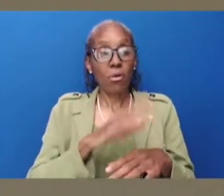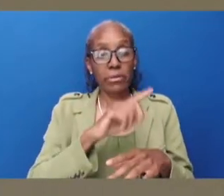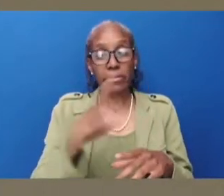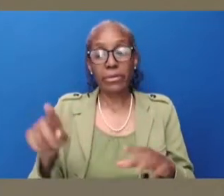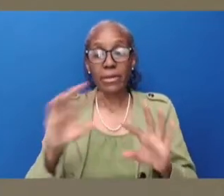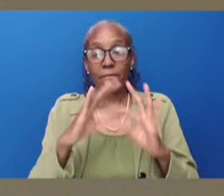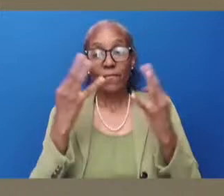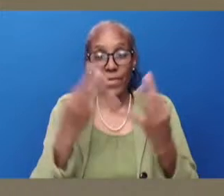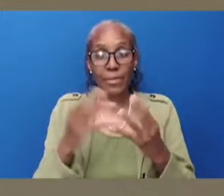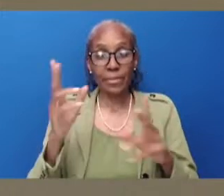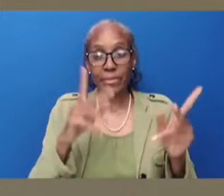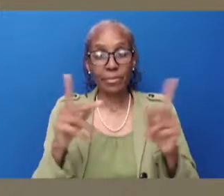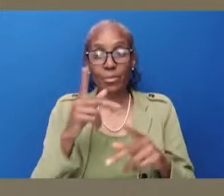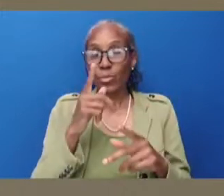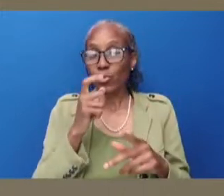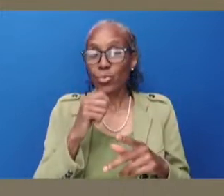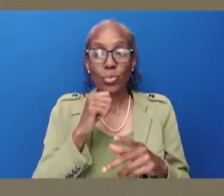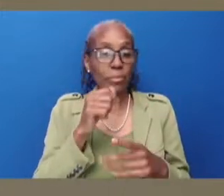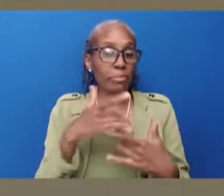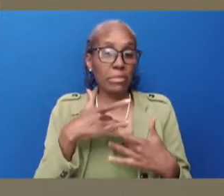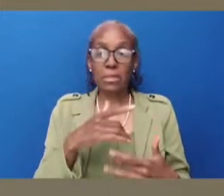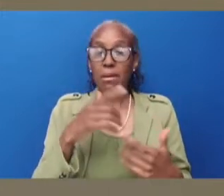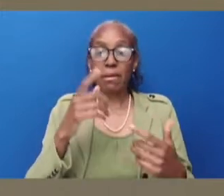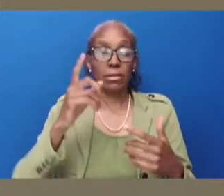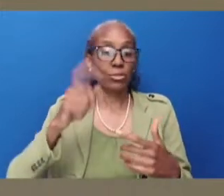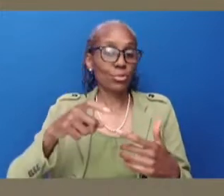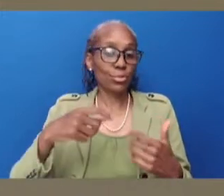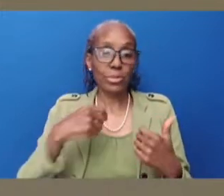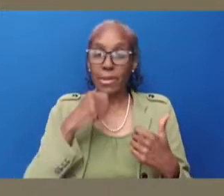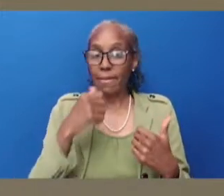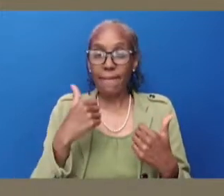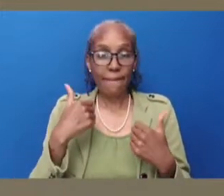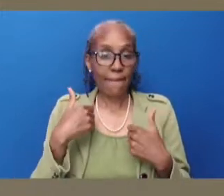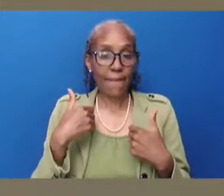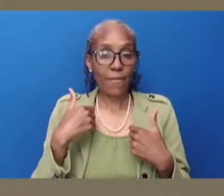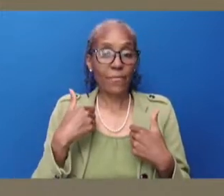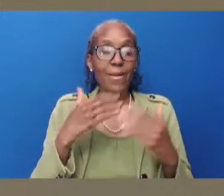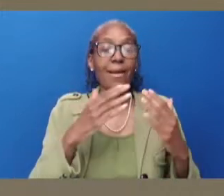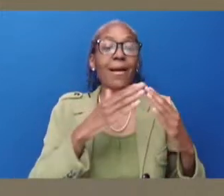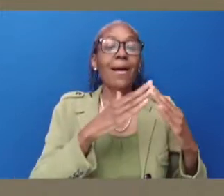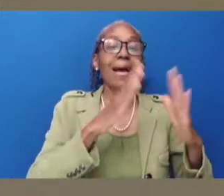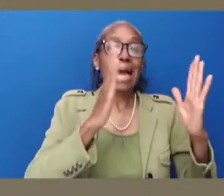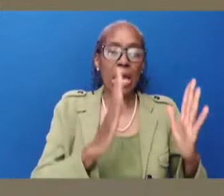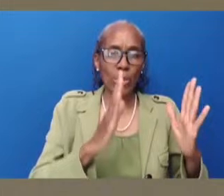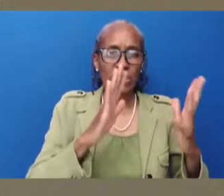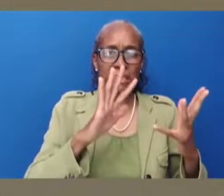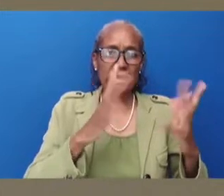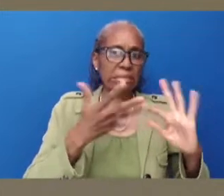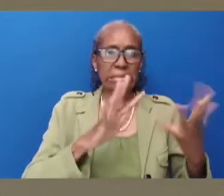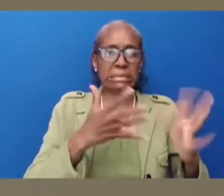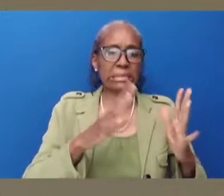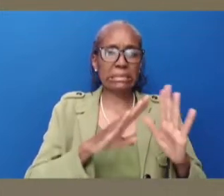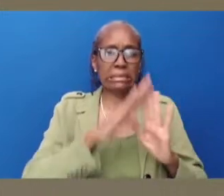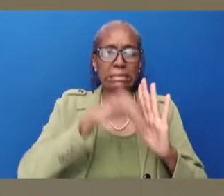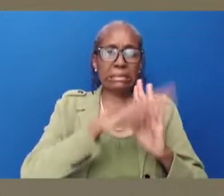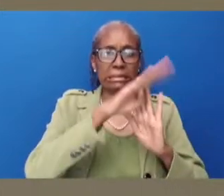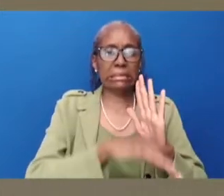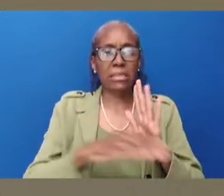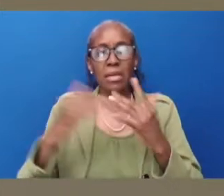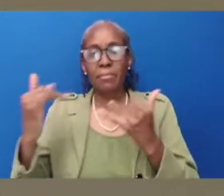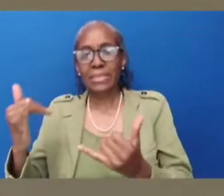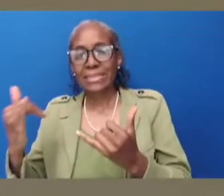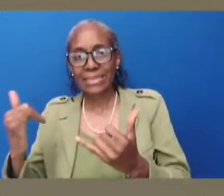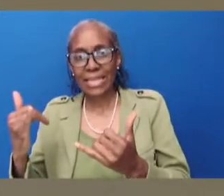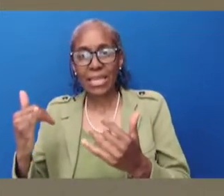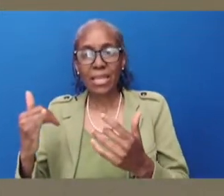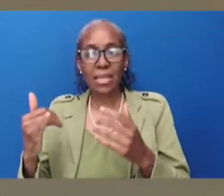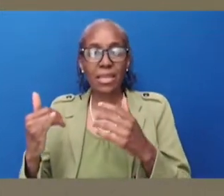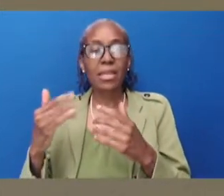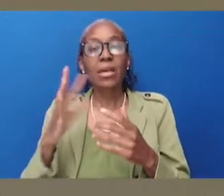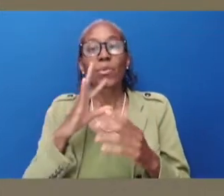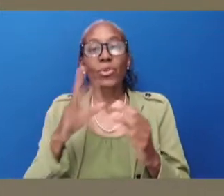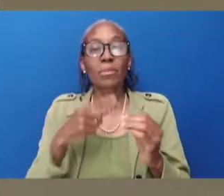IMPACT THAT WE HAVE ON FAMILIES